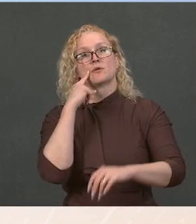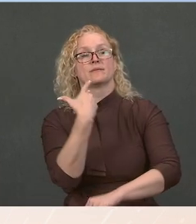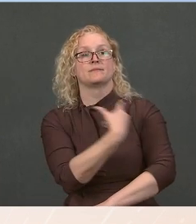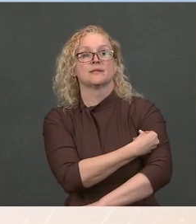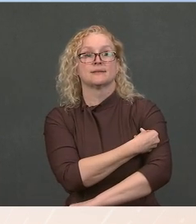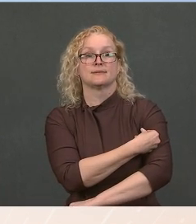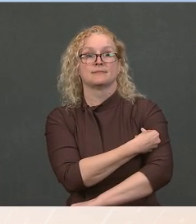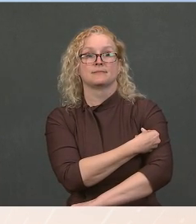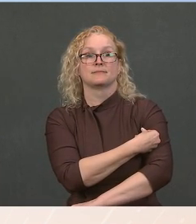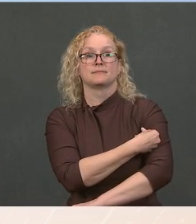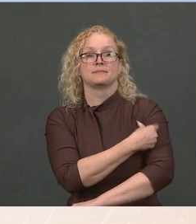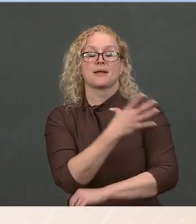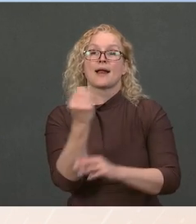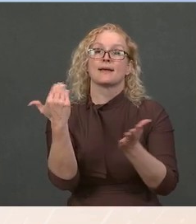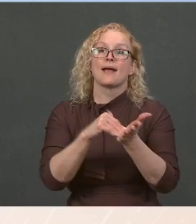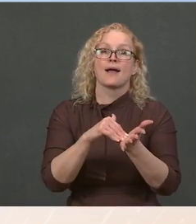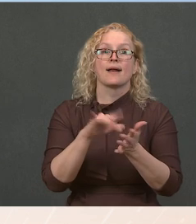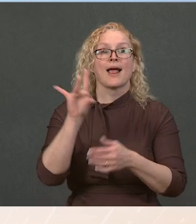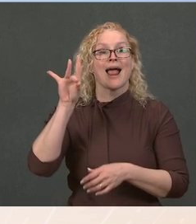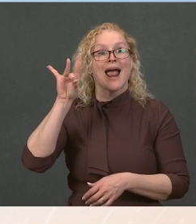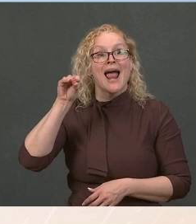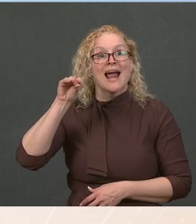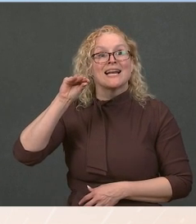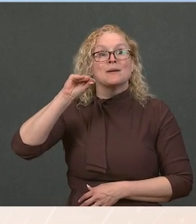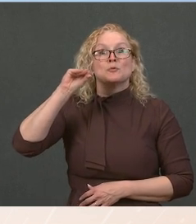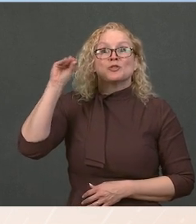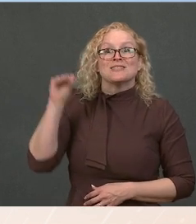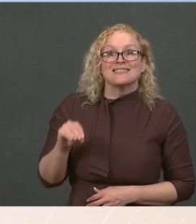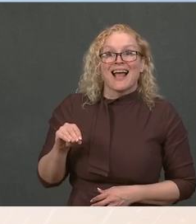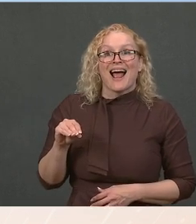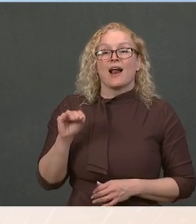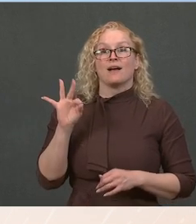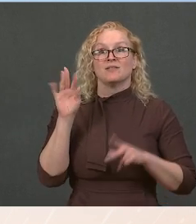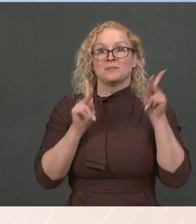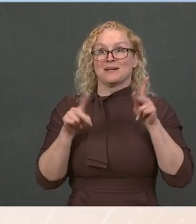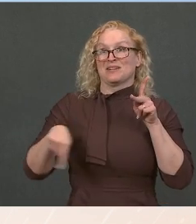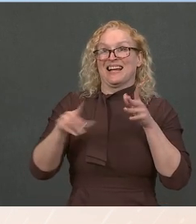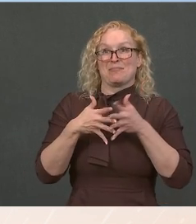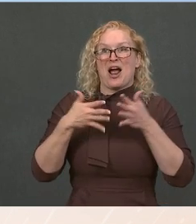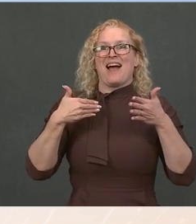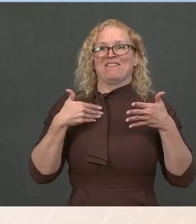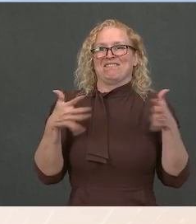American public have at least one shot. And we just -- I just also laid out the jobs numbers.